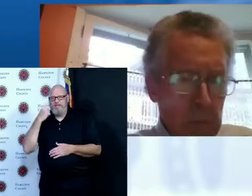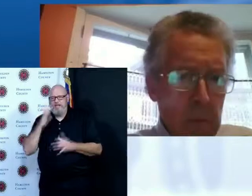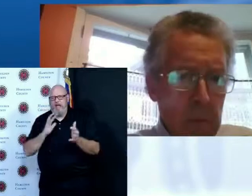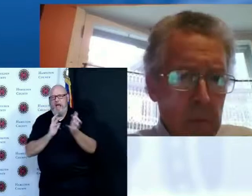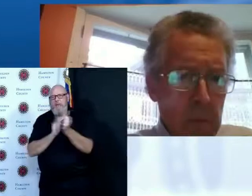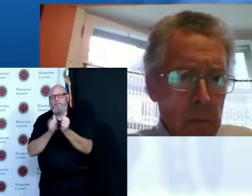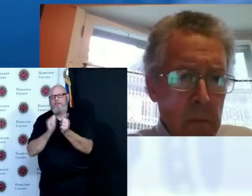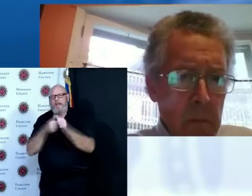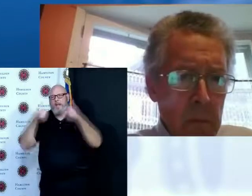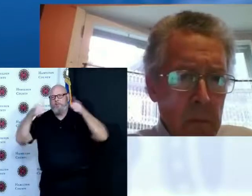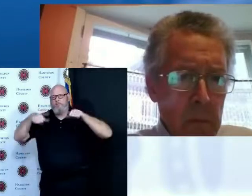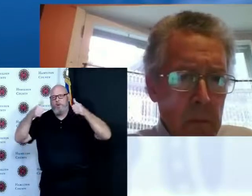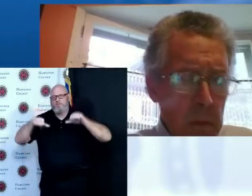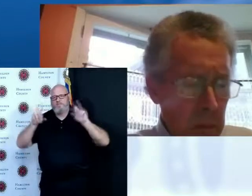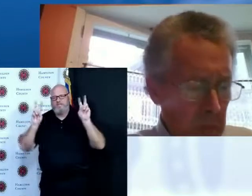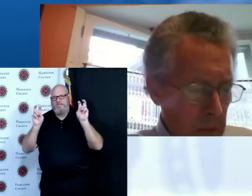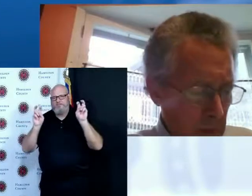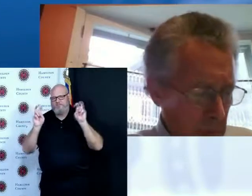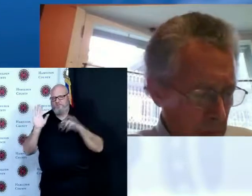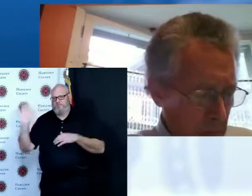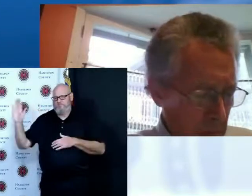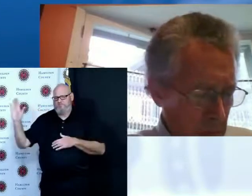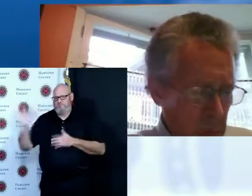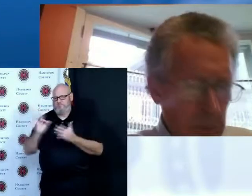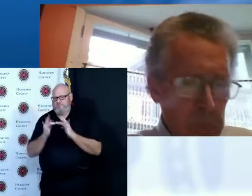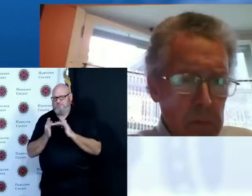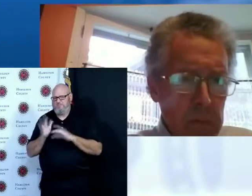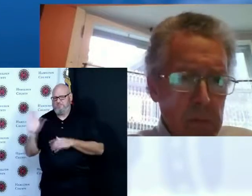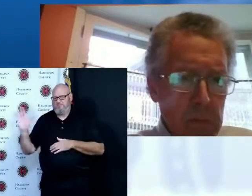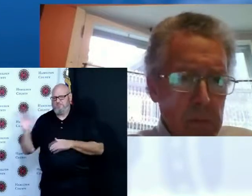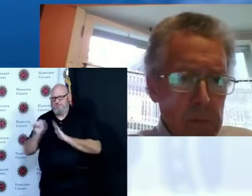two larger pharmacy chains here in Hamilton County that will be receiving vaccine